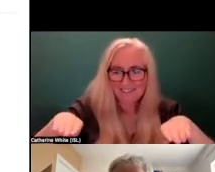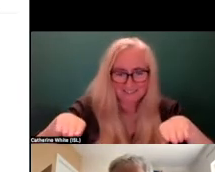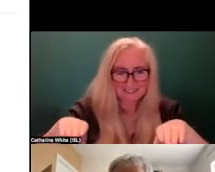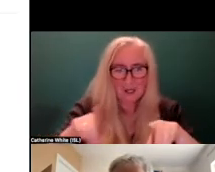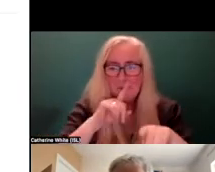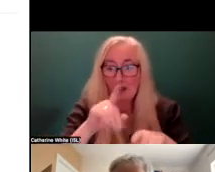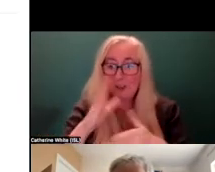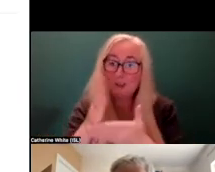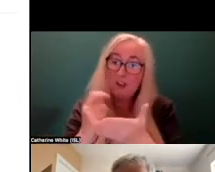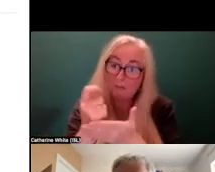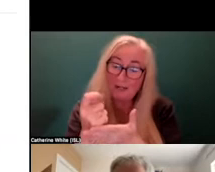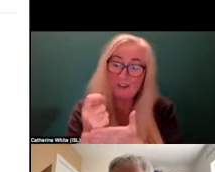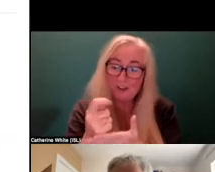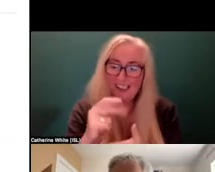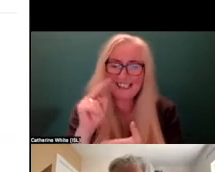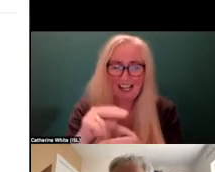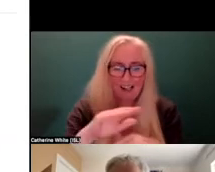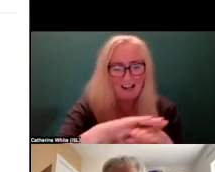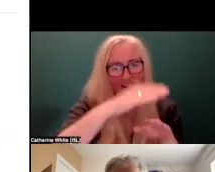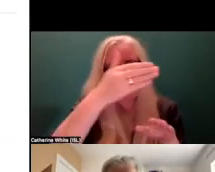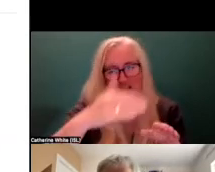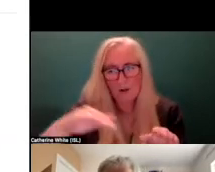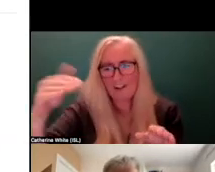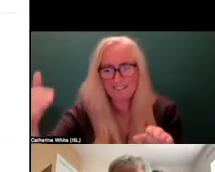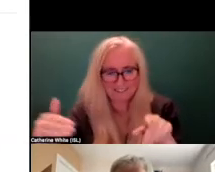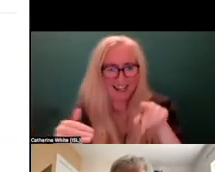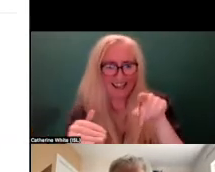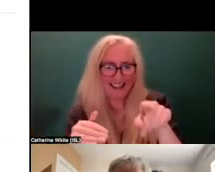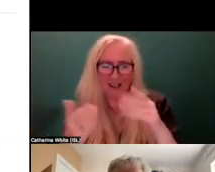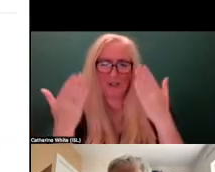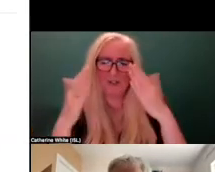But there are times when landscape and contour matters.